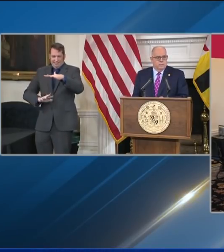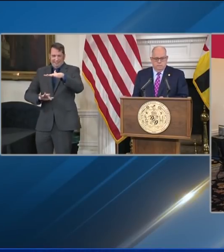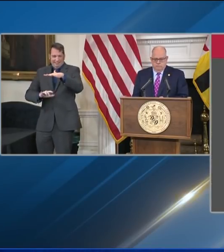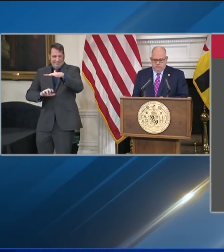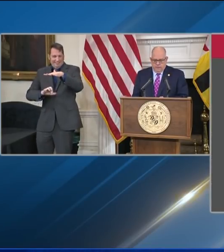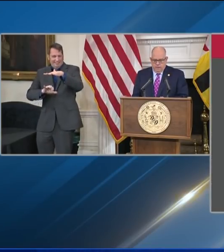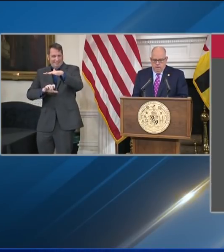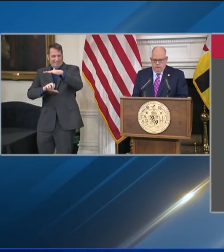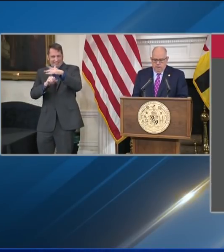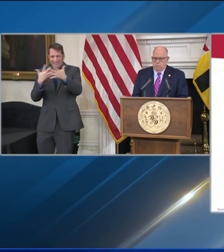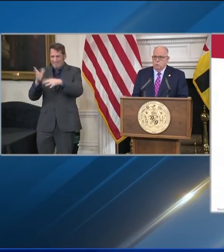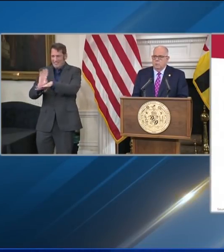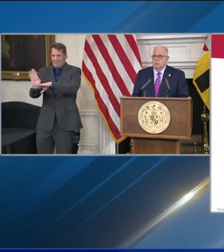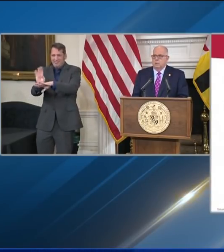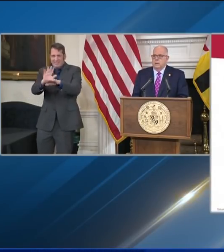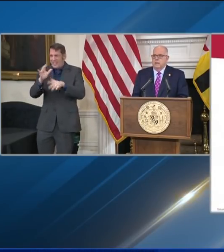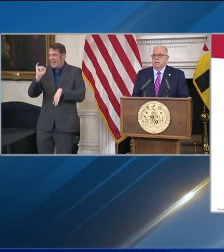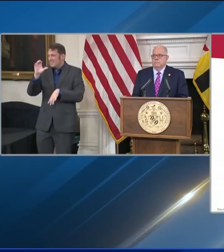MORE ARE BEING HOSPITALIZED.